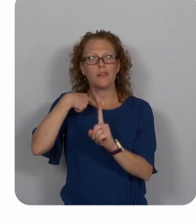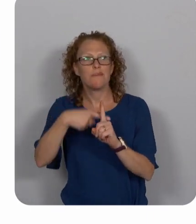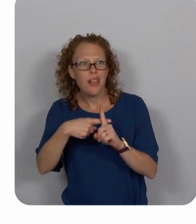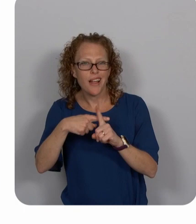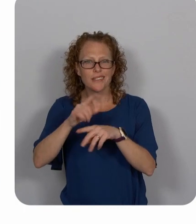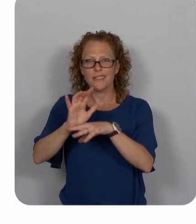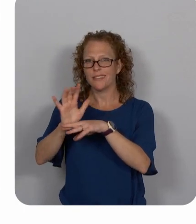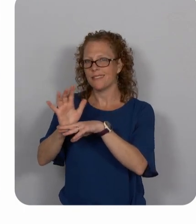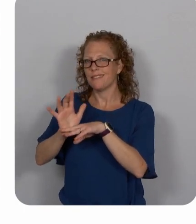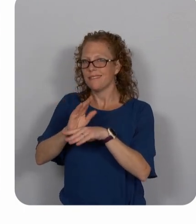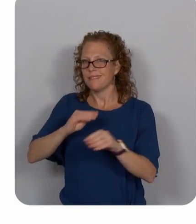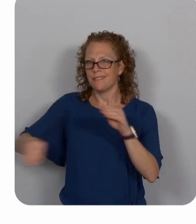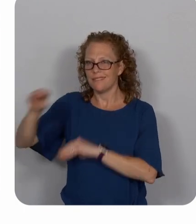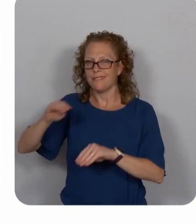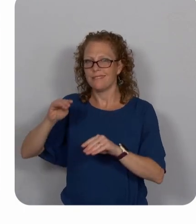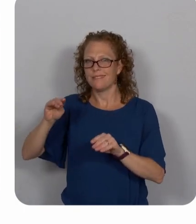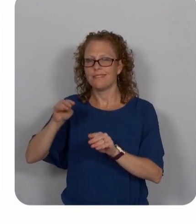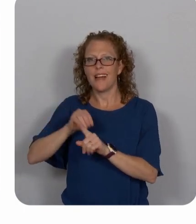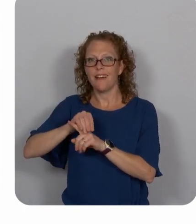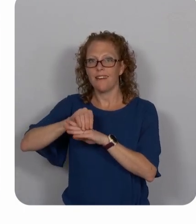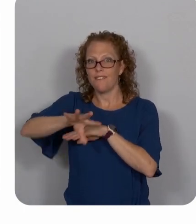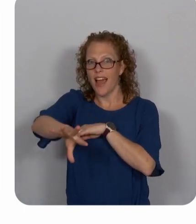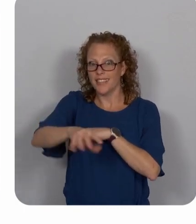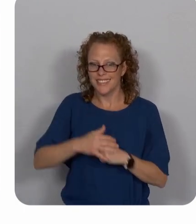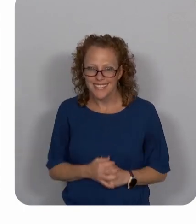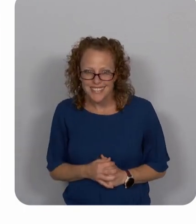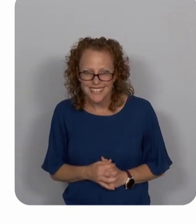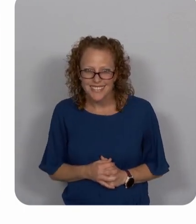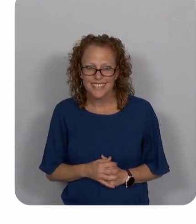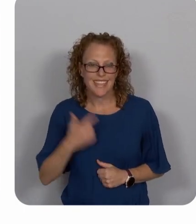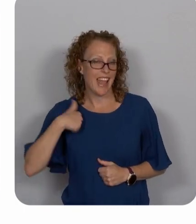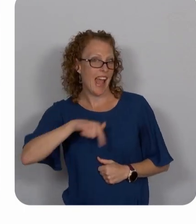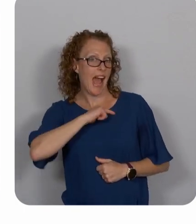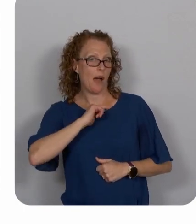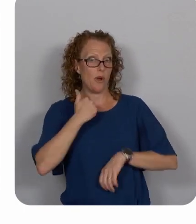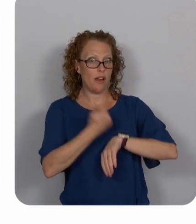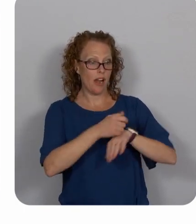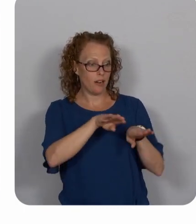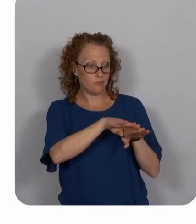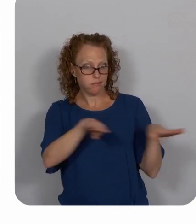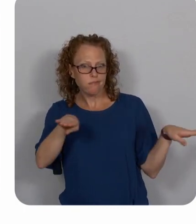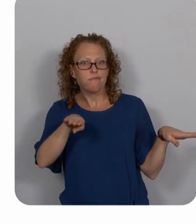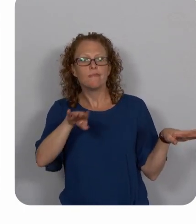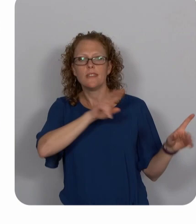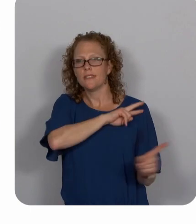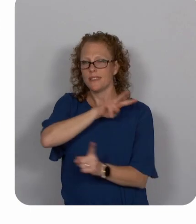our platform for building the augmented layer of the metaverse.